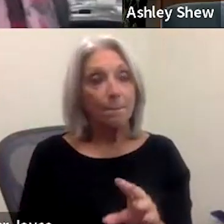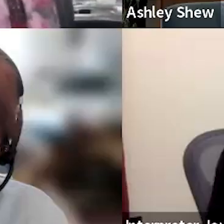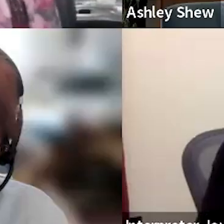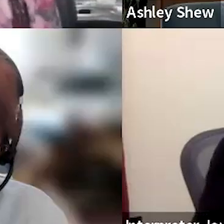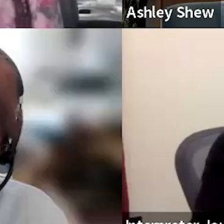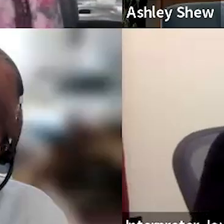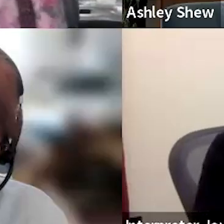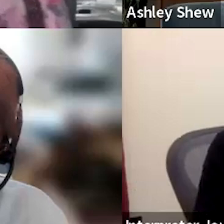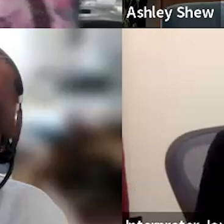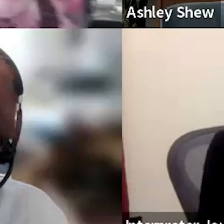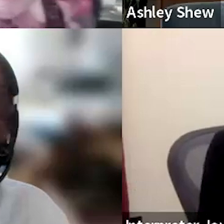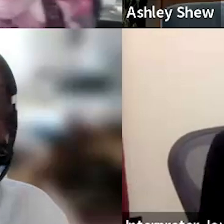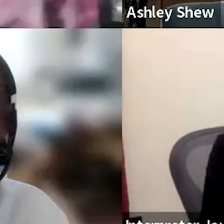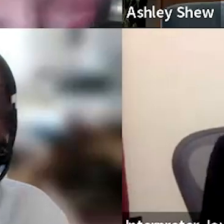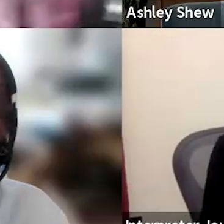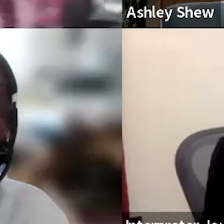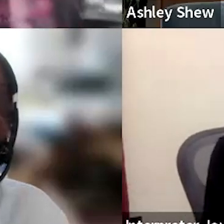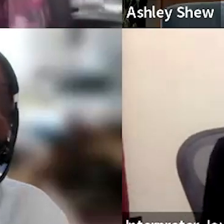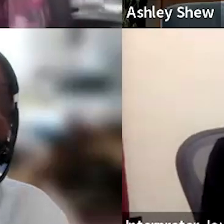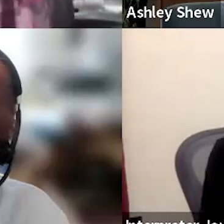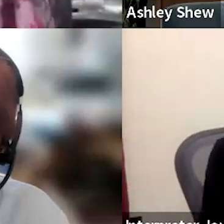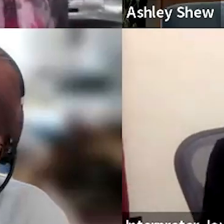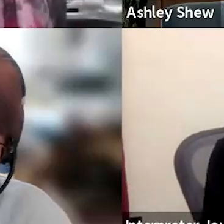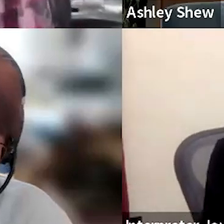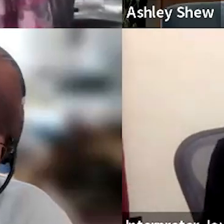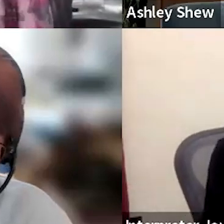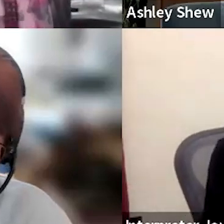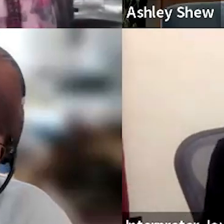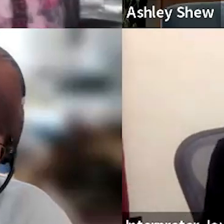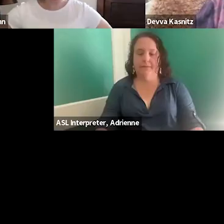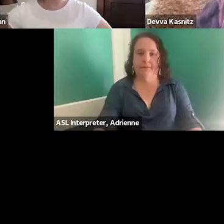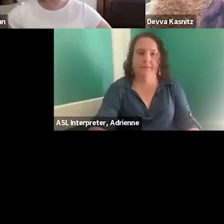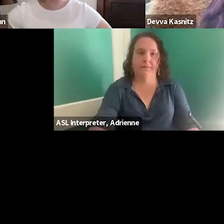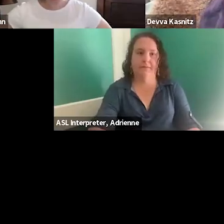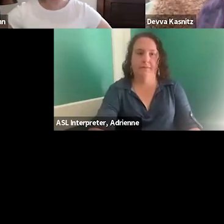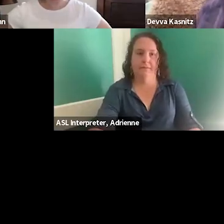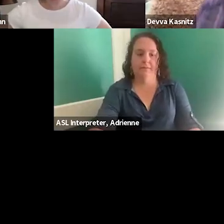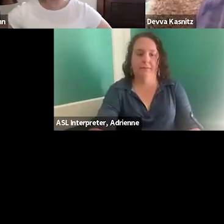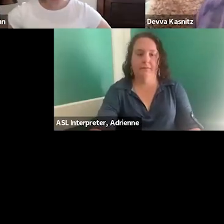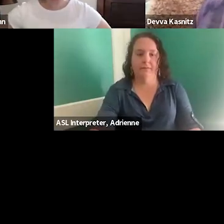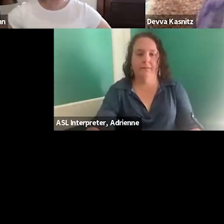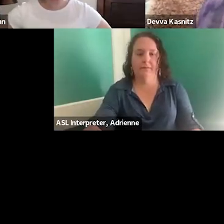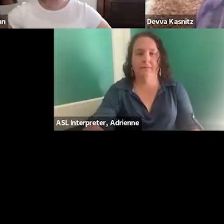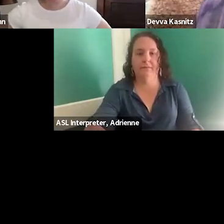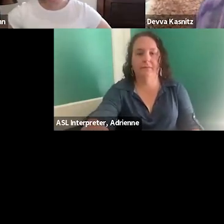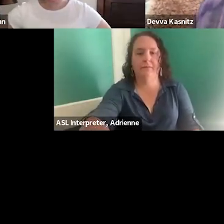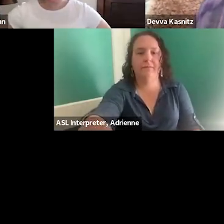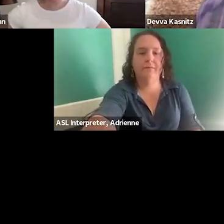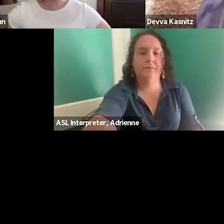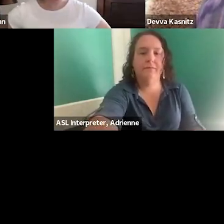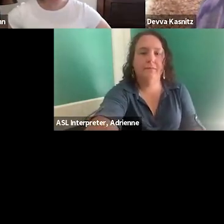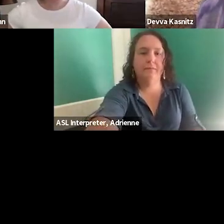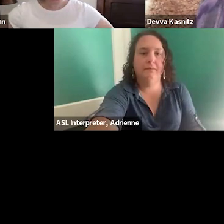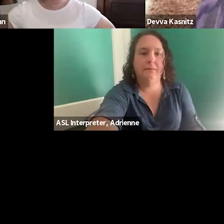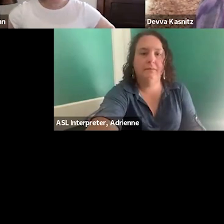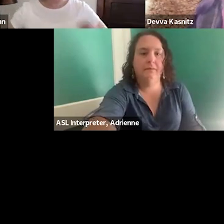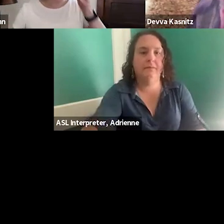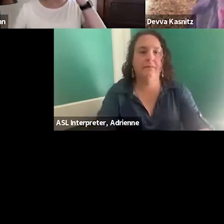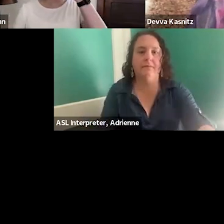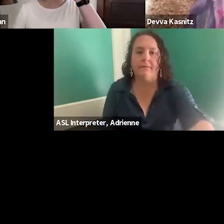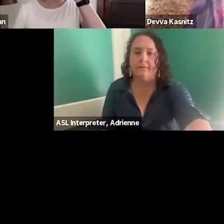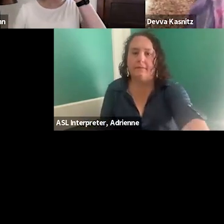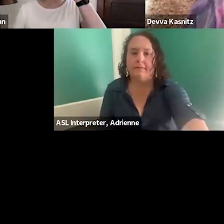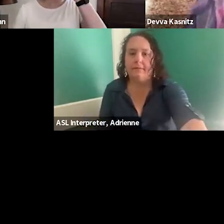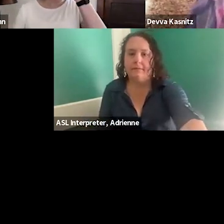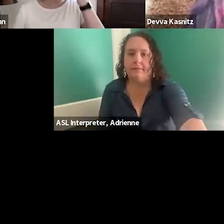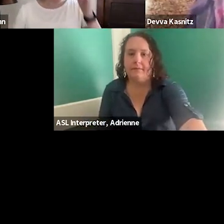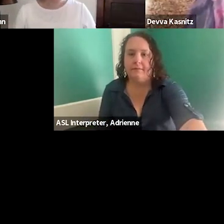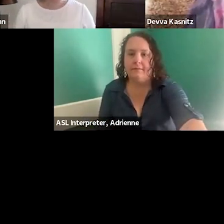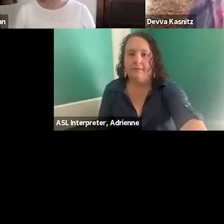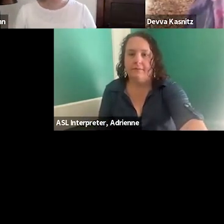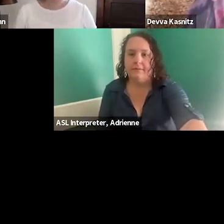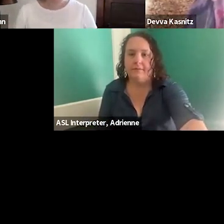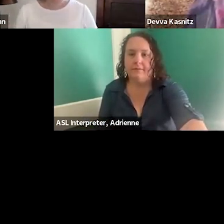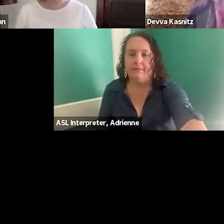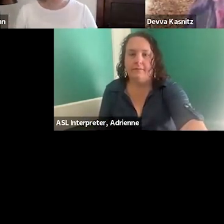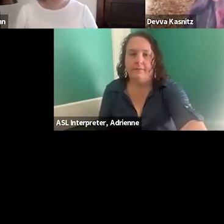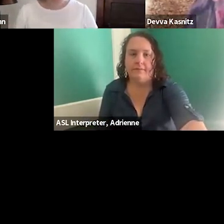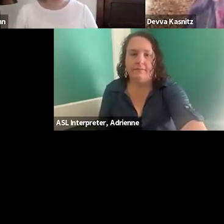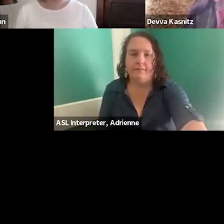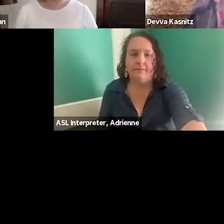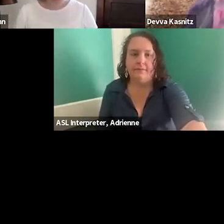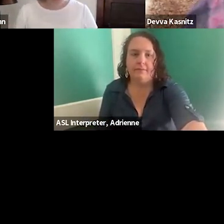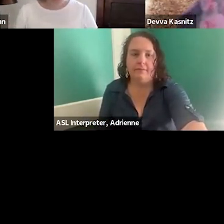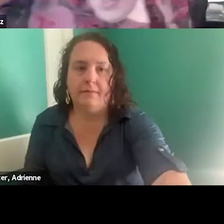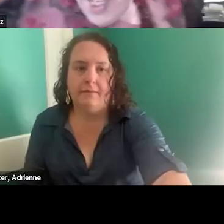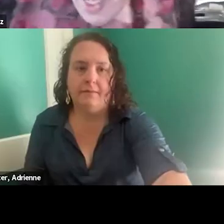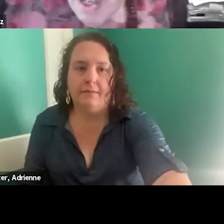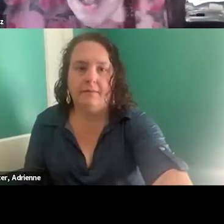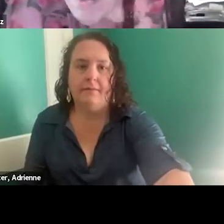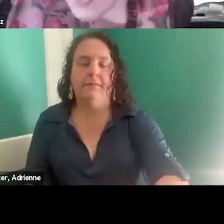OK.